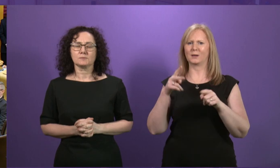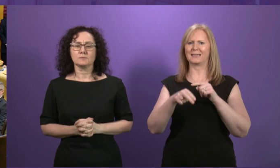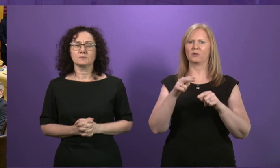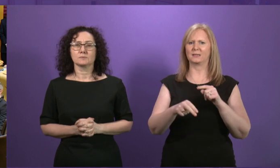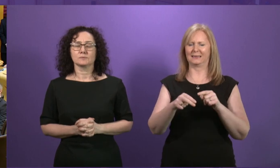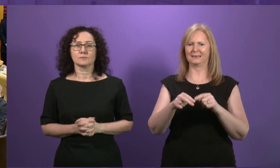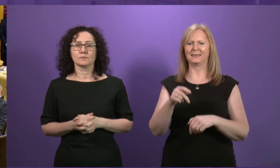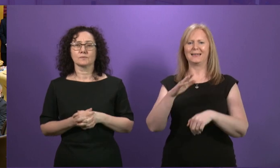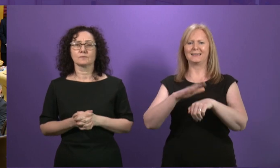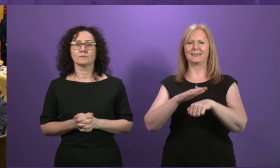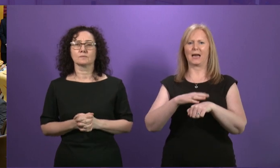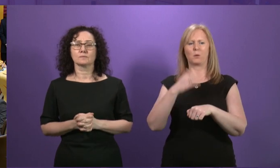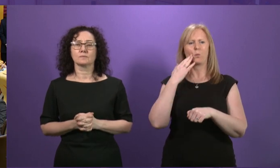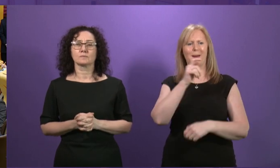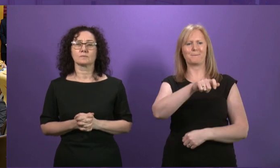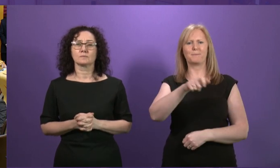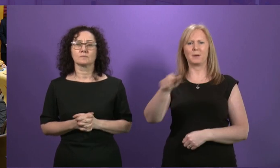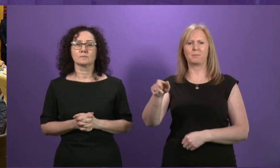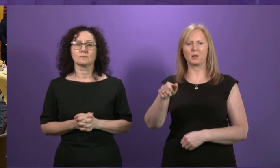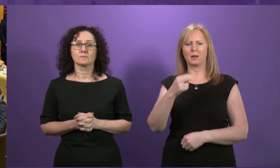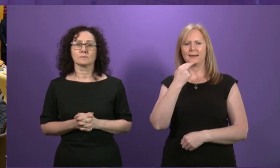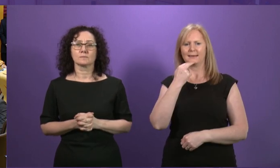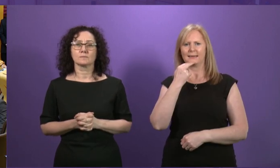at the very time when the people are crying out for investment.